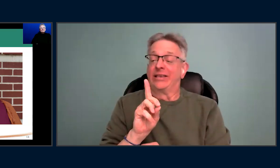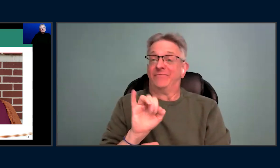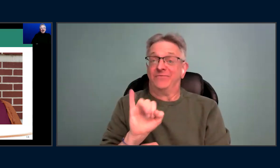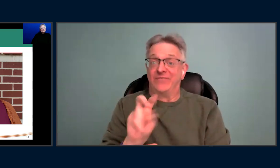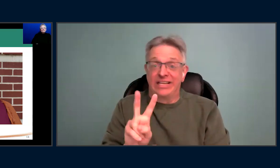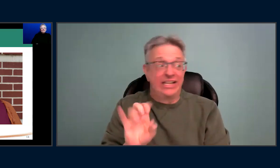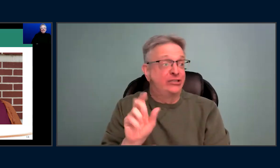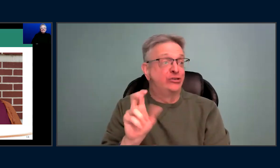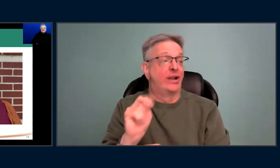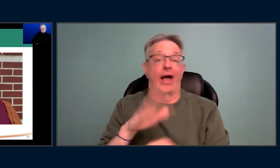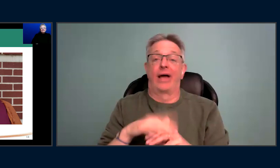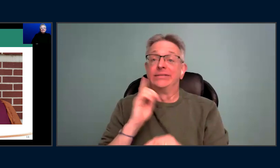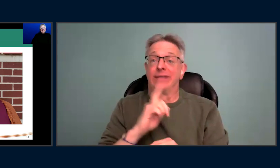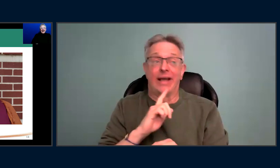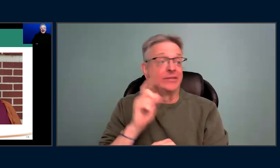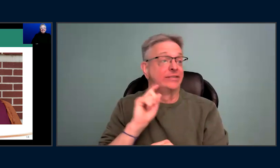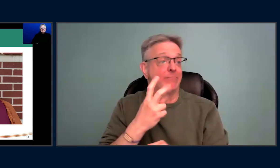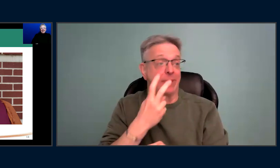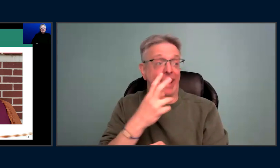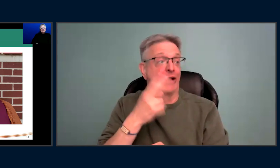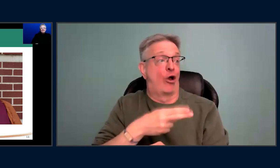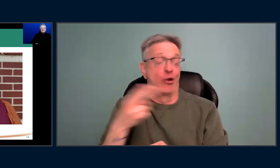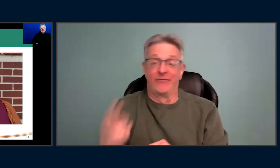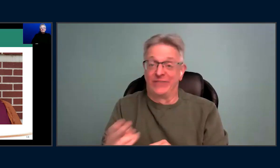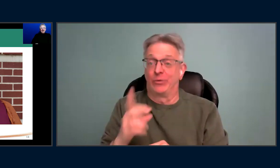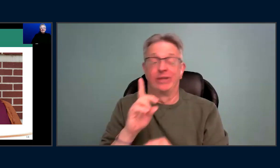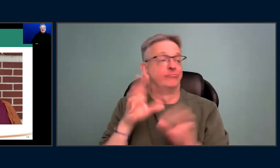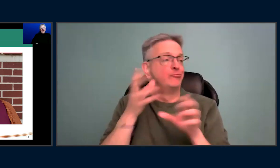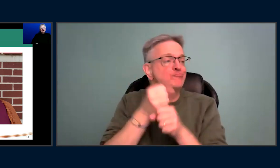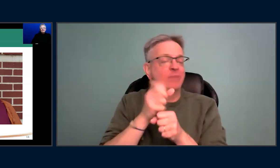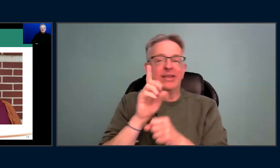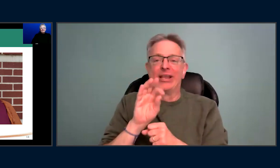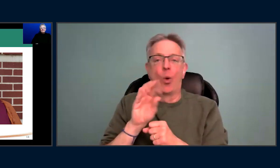Alayna is from the Division on Deaf, DeafBlind